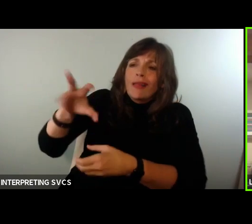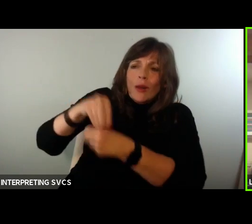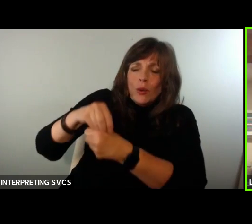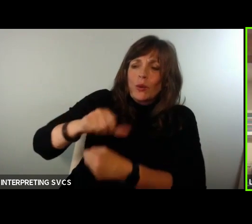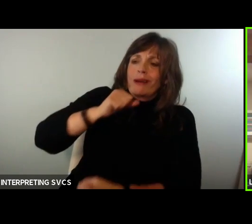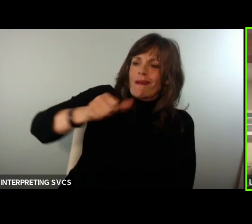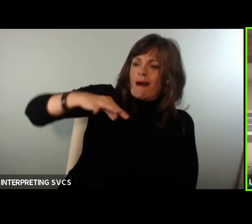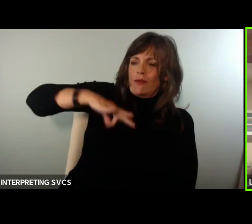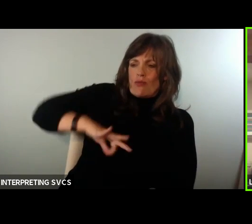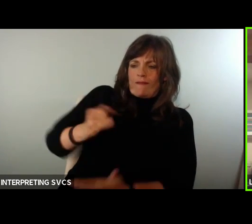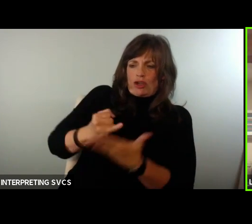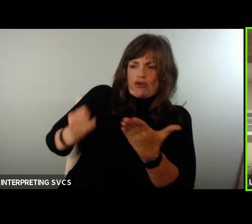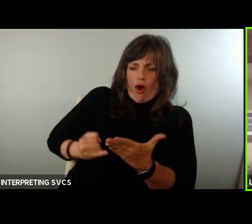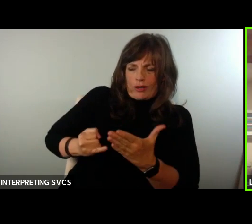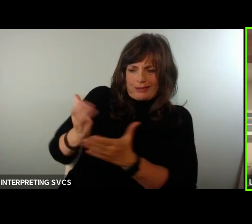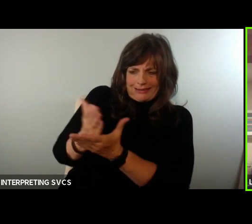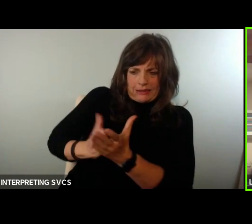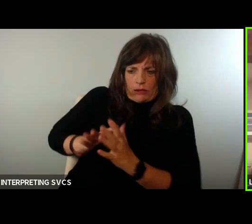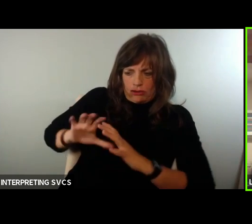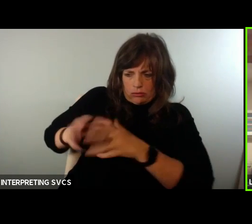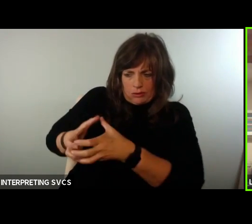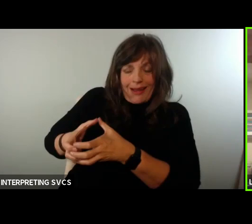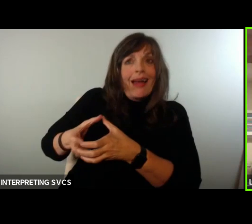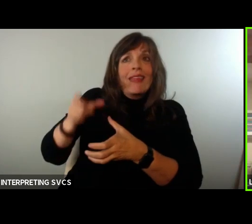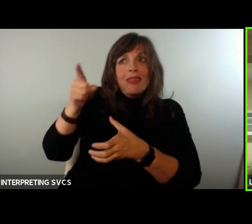That action alert is still open and to date